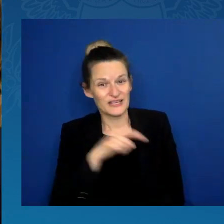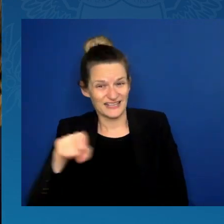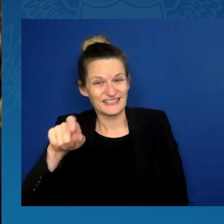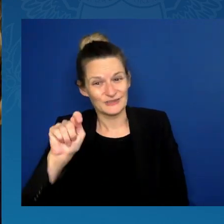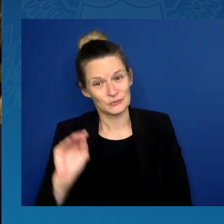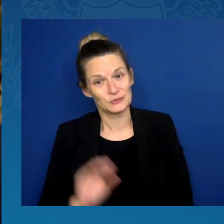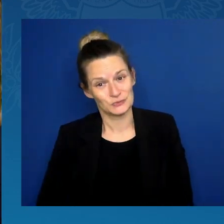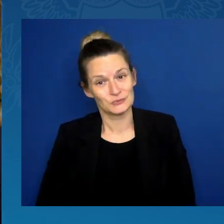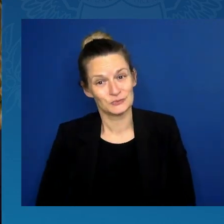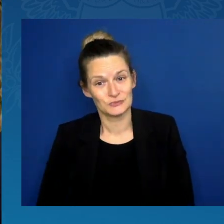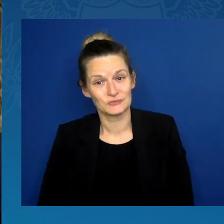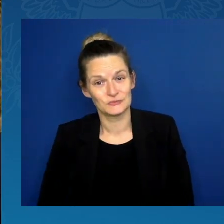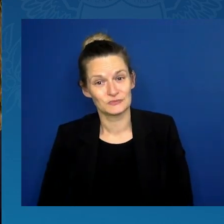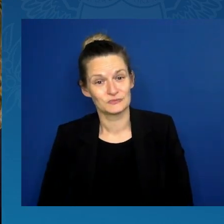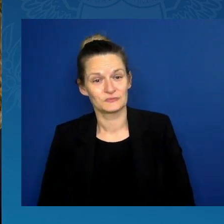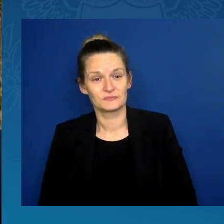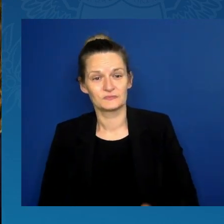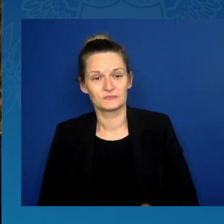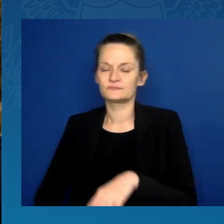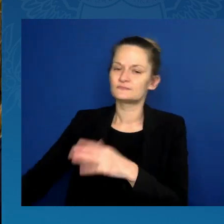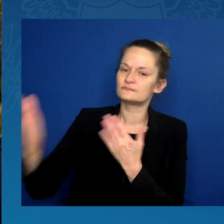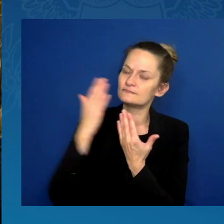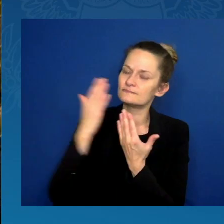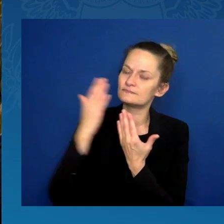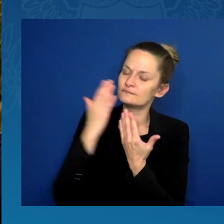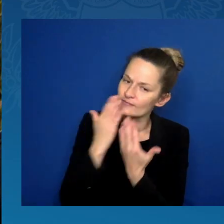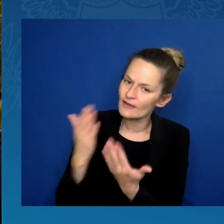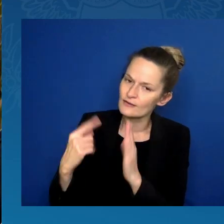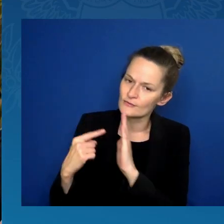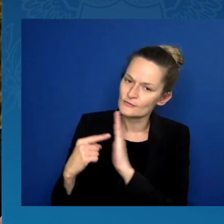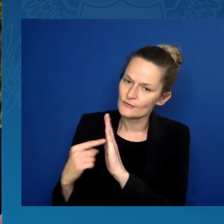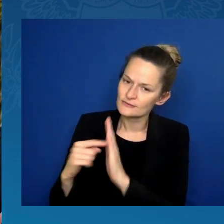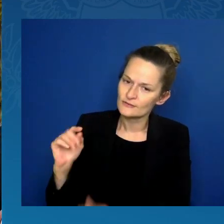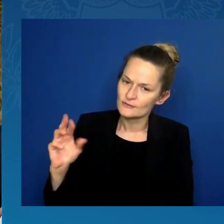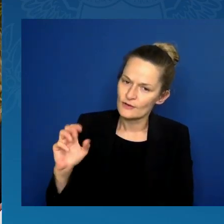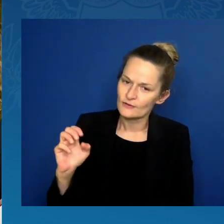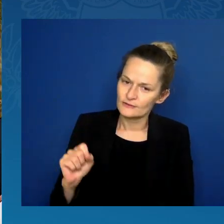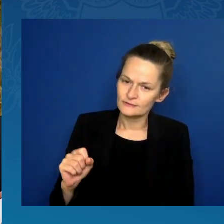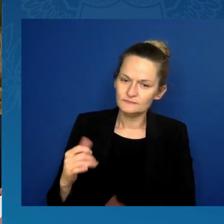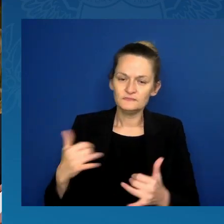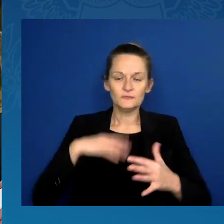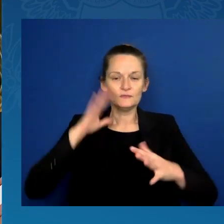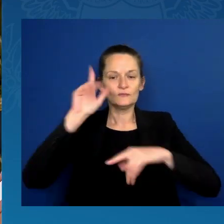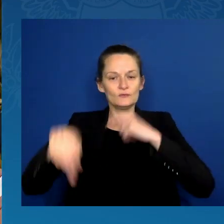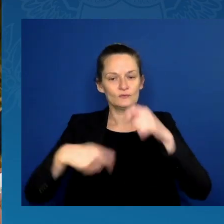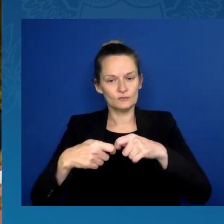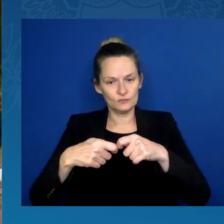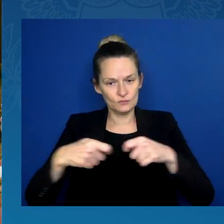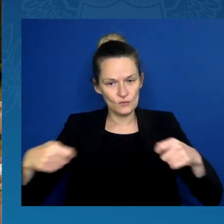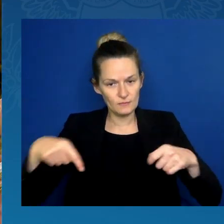So I think we'll sort of conclude this portion and move into our closed press portion of this